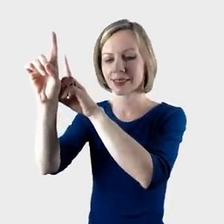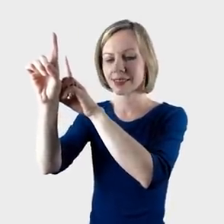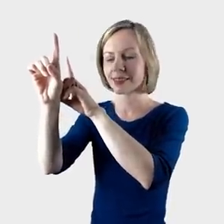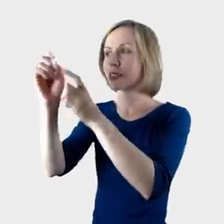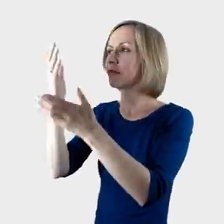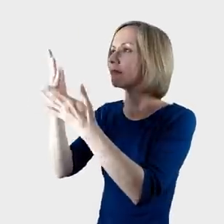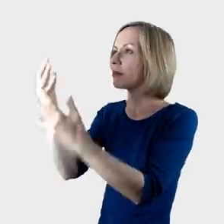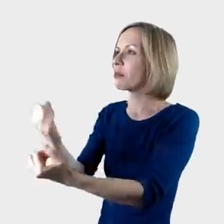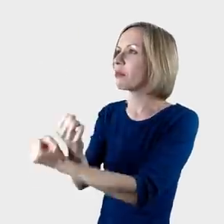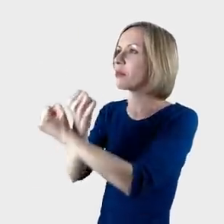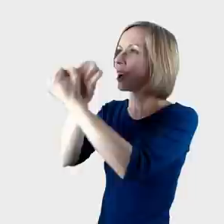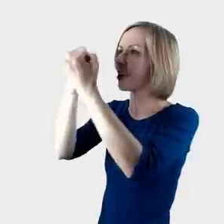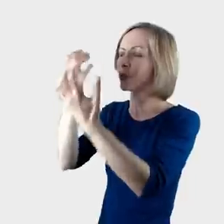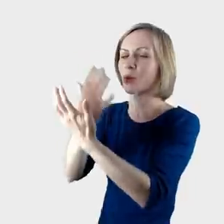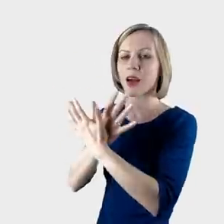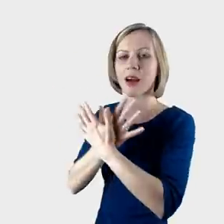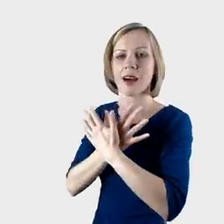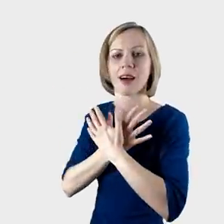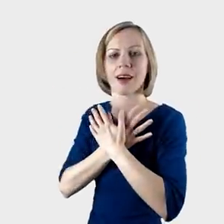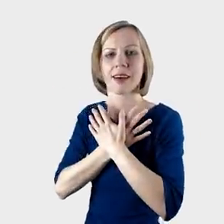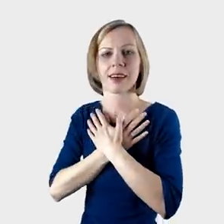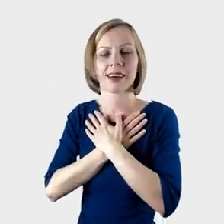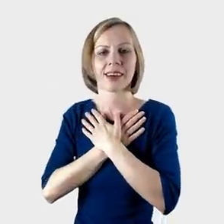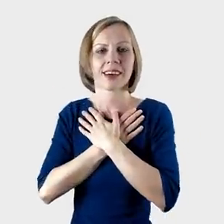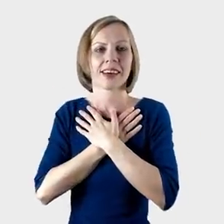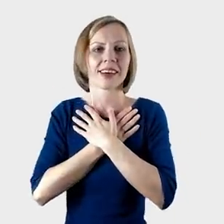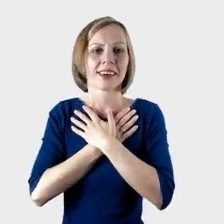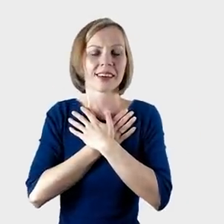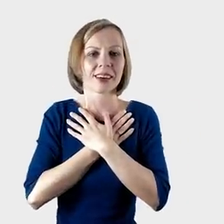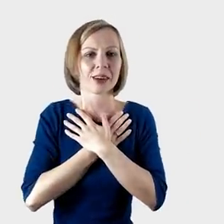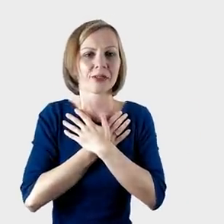In the power of your love